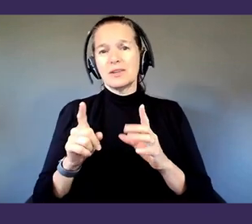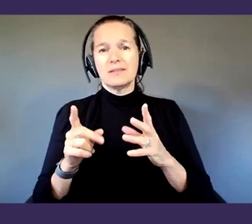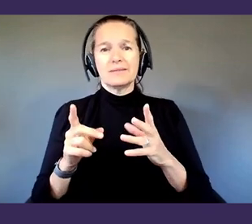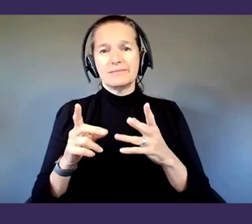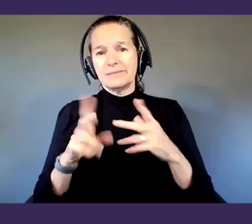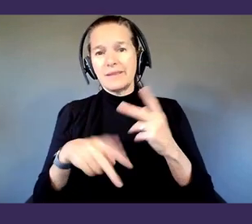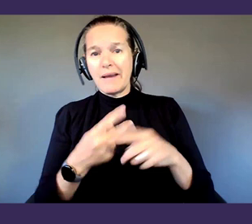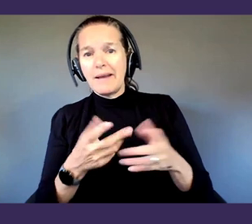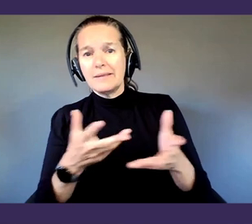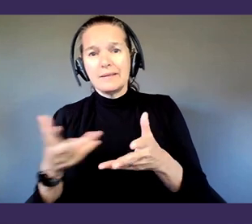Next slide, please.